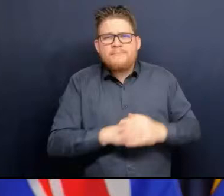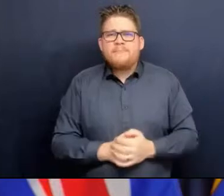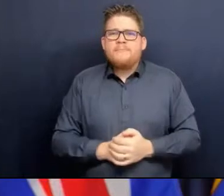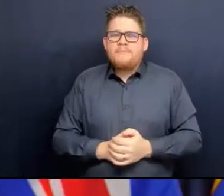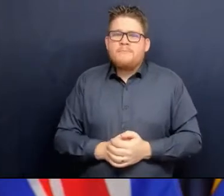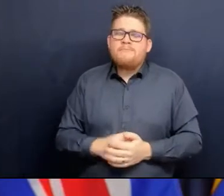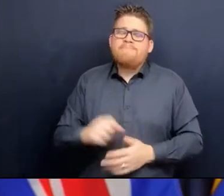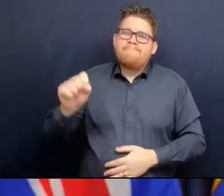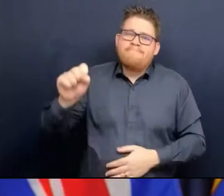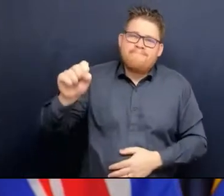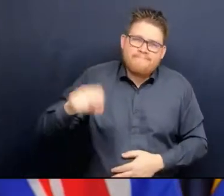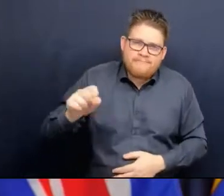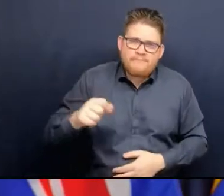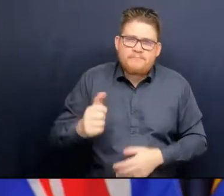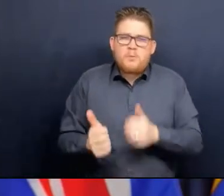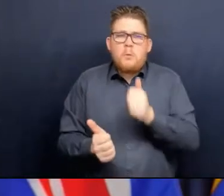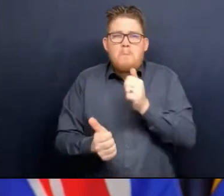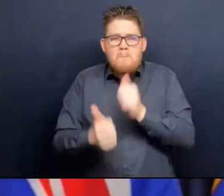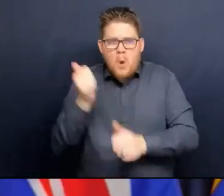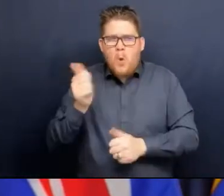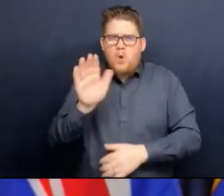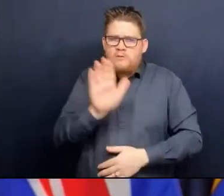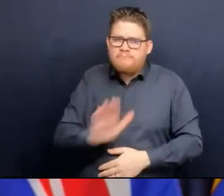overwhelmingly overwhelmingly,